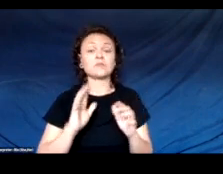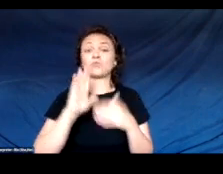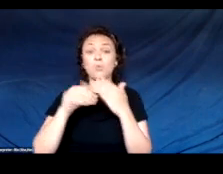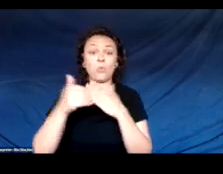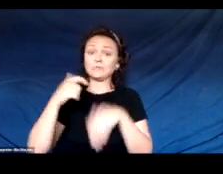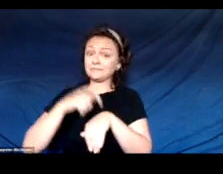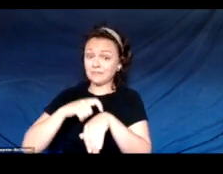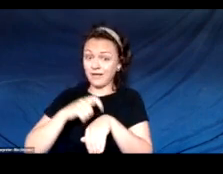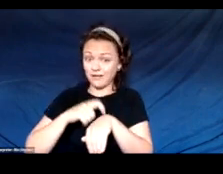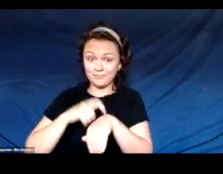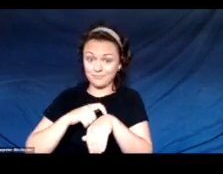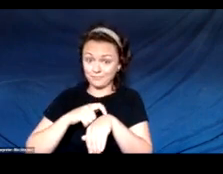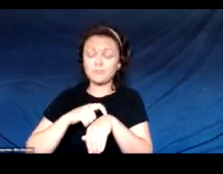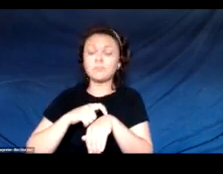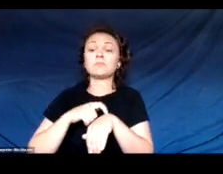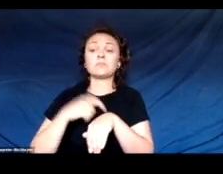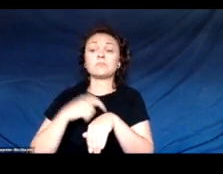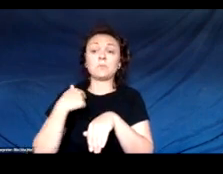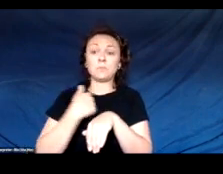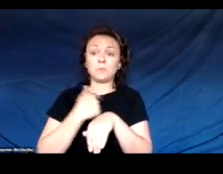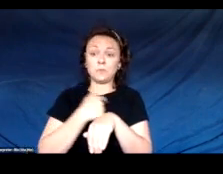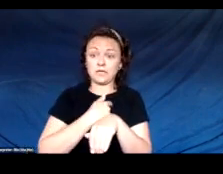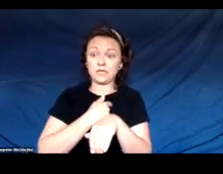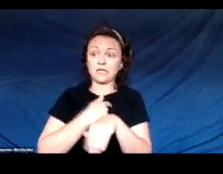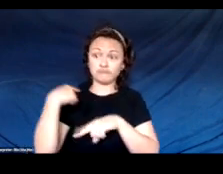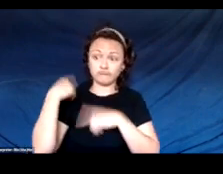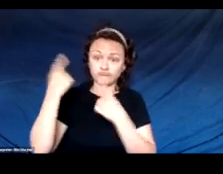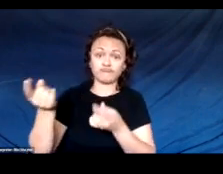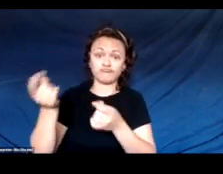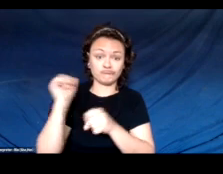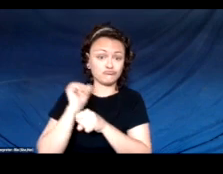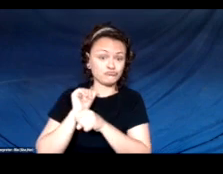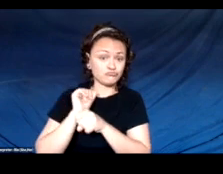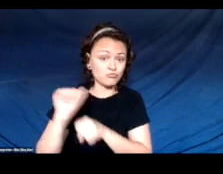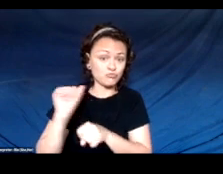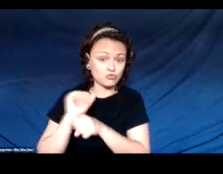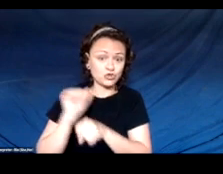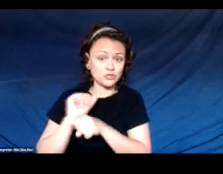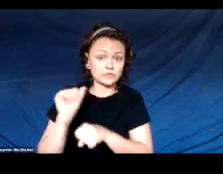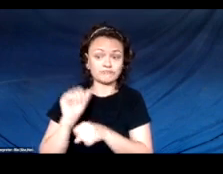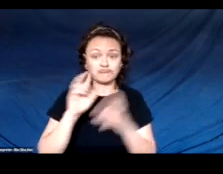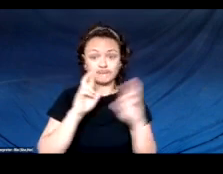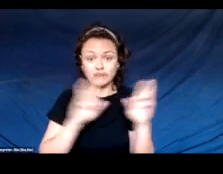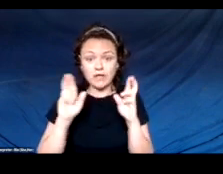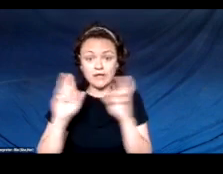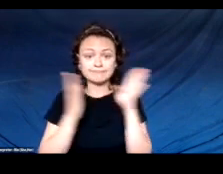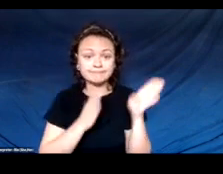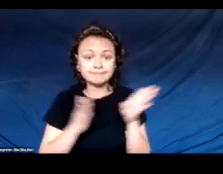we've been working on preparing for my Green Card interview.